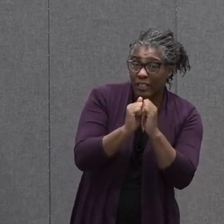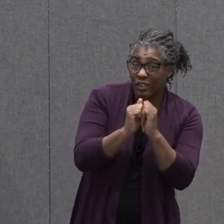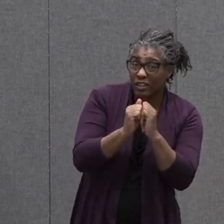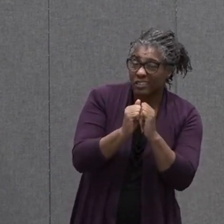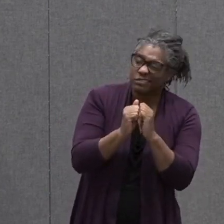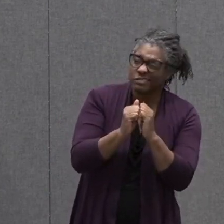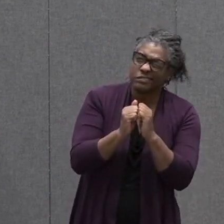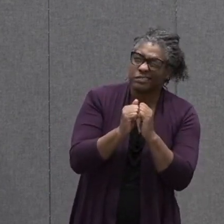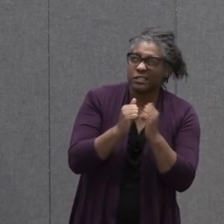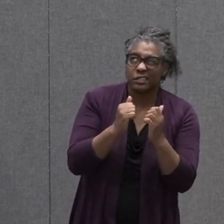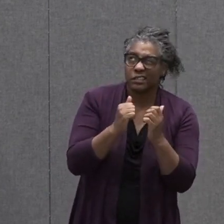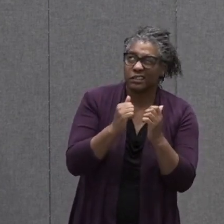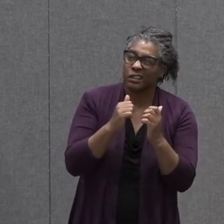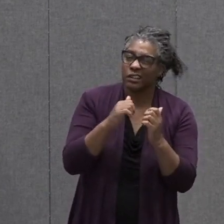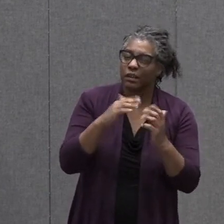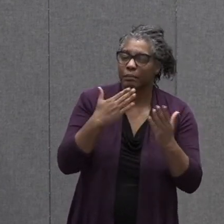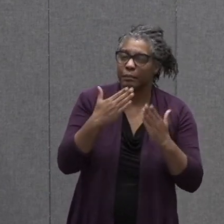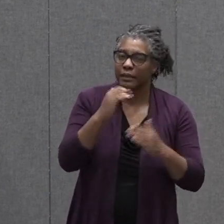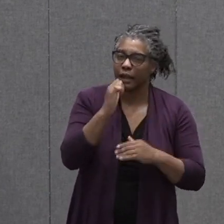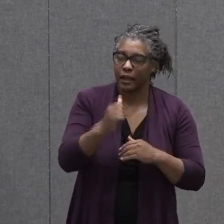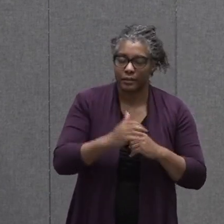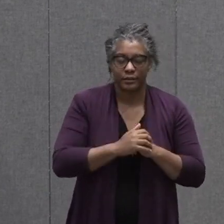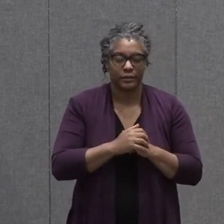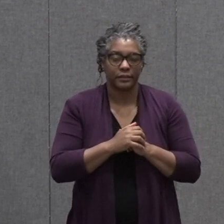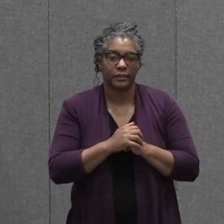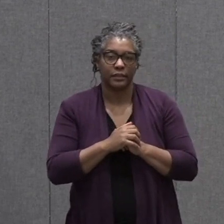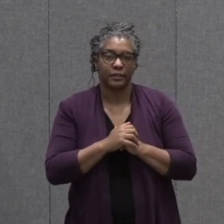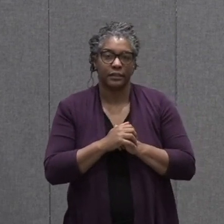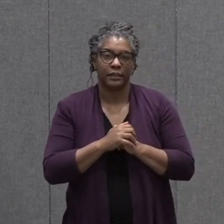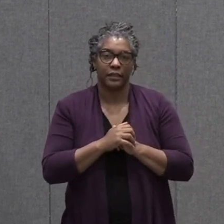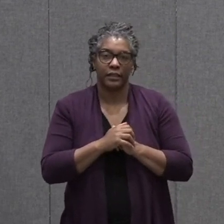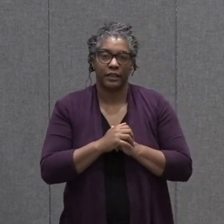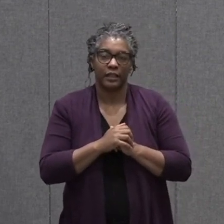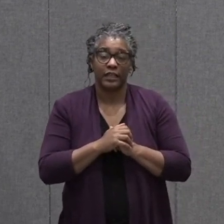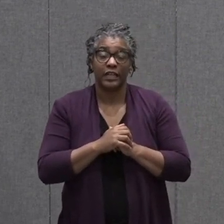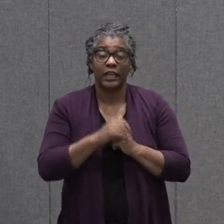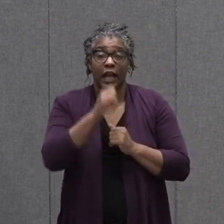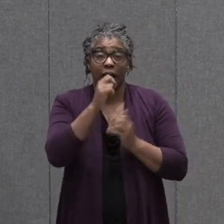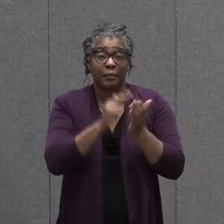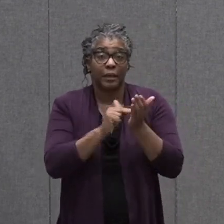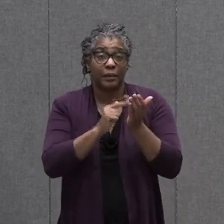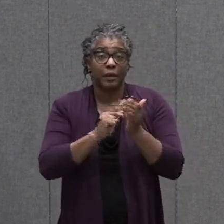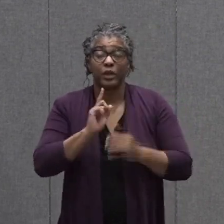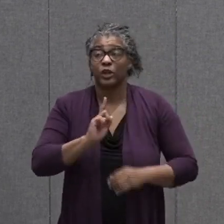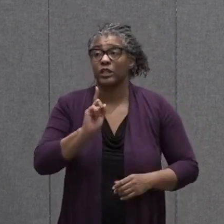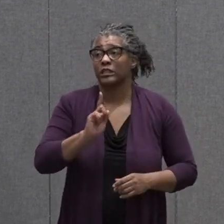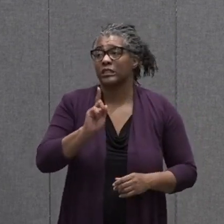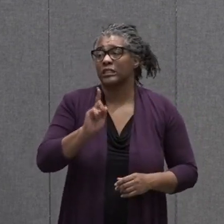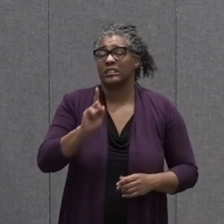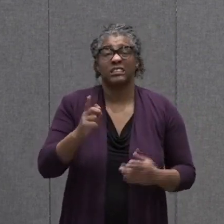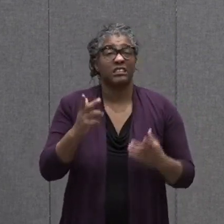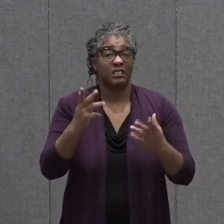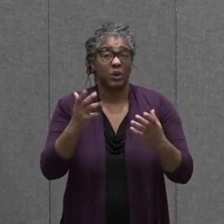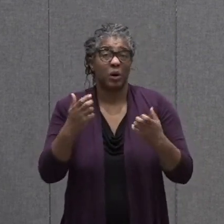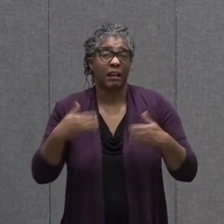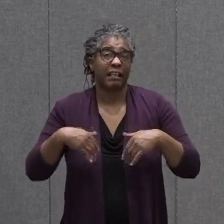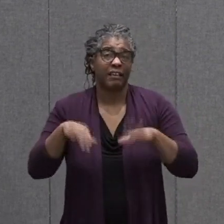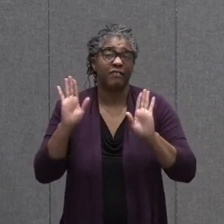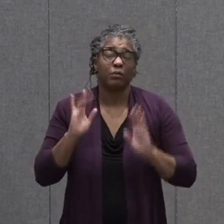Peanut butter found a bench to sit on. He was almost ready to give up. But as he sat there,